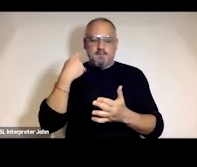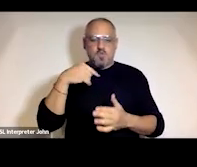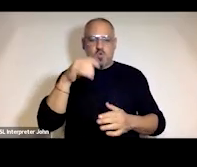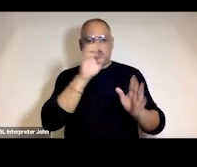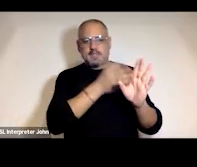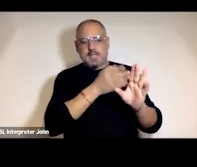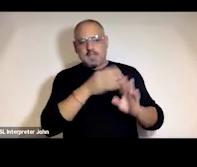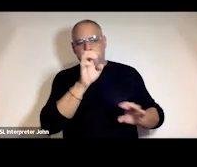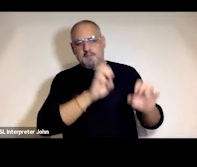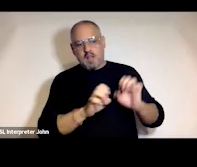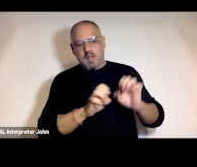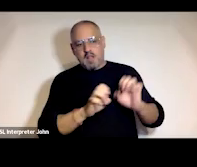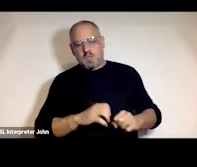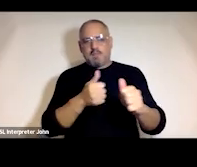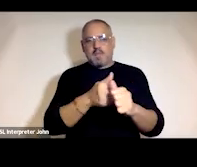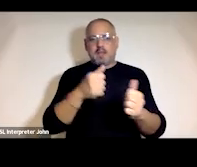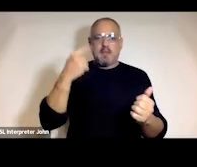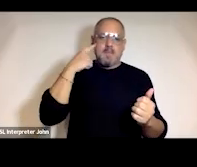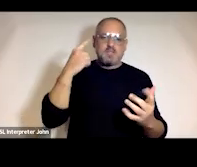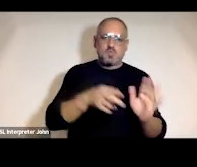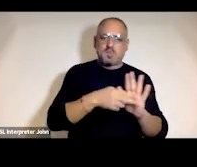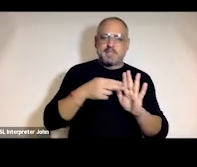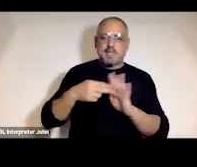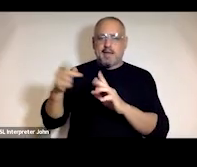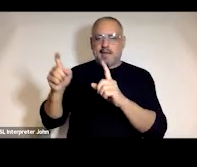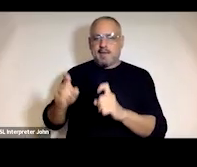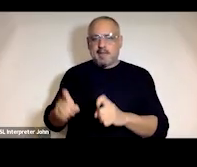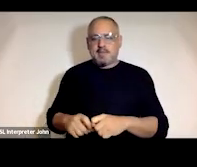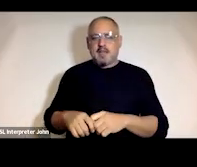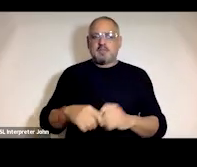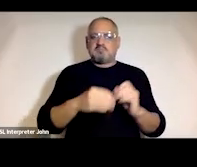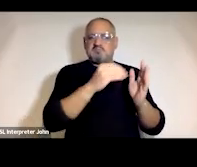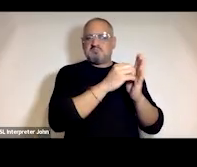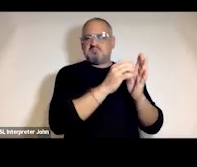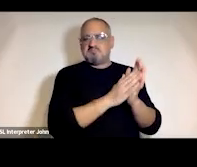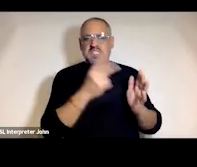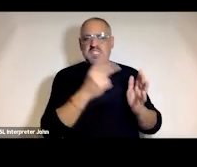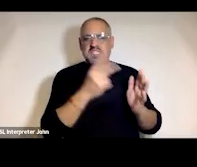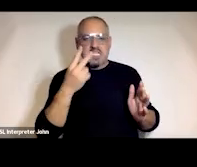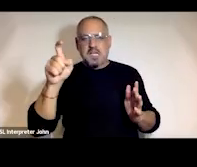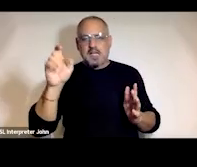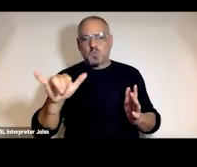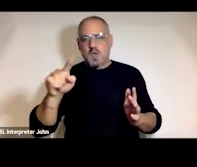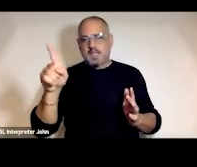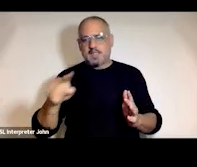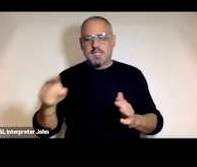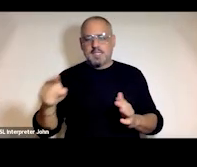and update in mental status exam. And then you can even just put a little note like see XYZ Community Mental Health Center